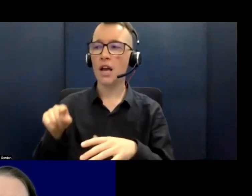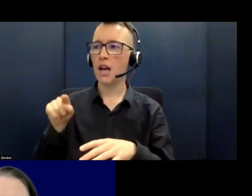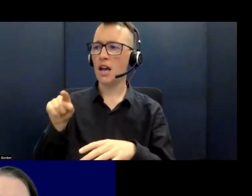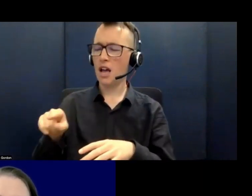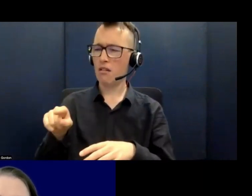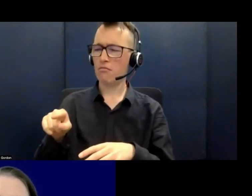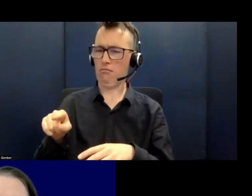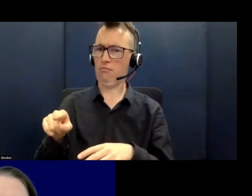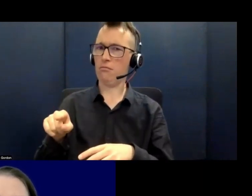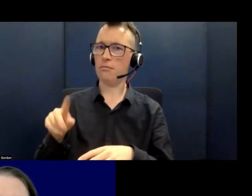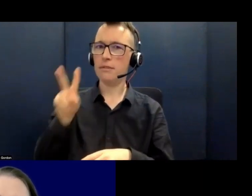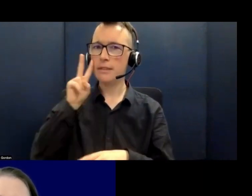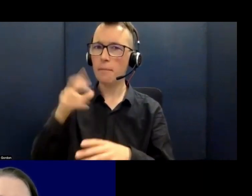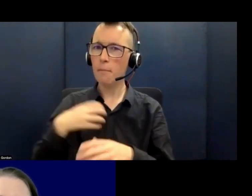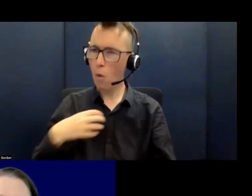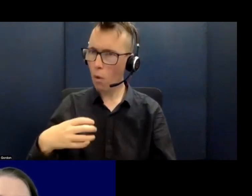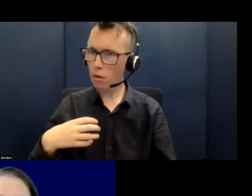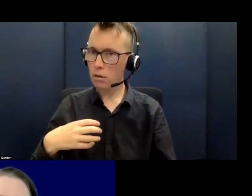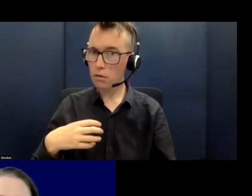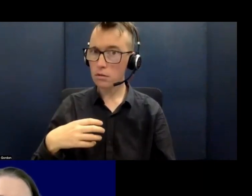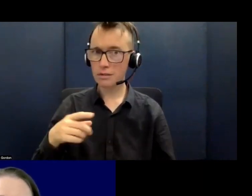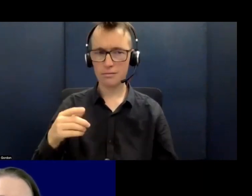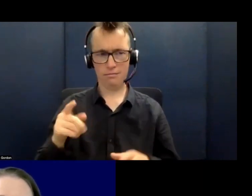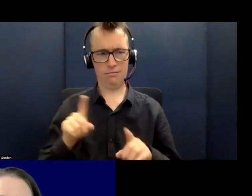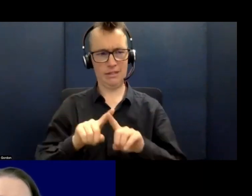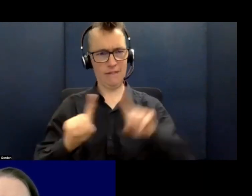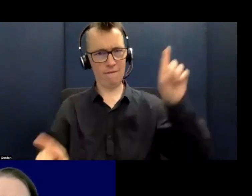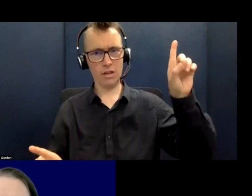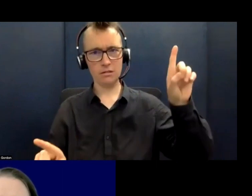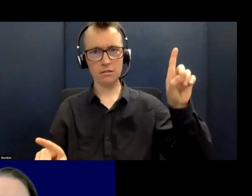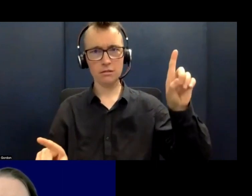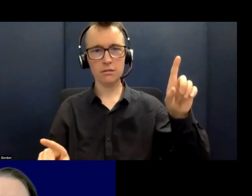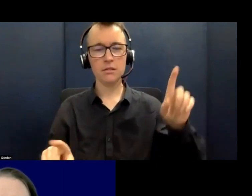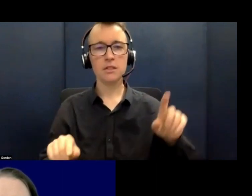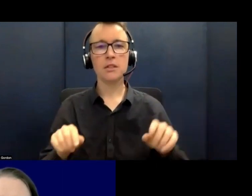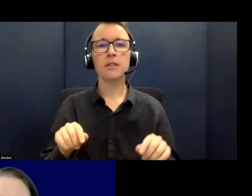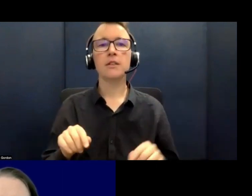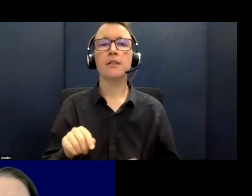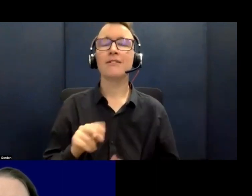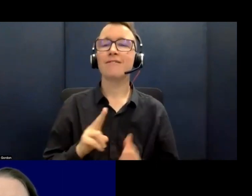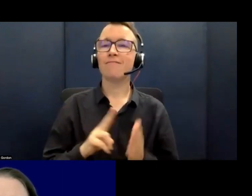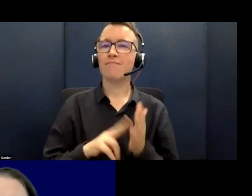see. There is very much a difference. I do see a difference in what